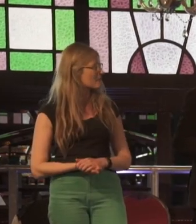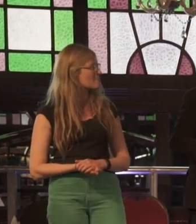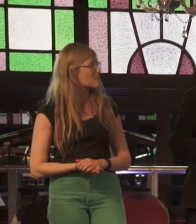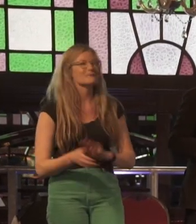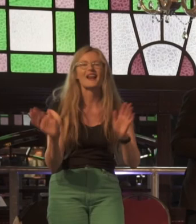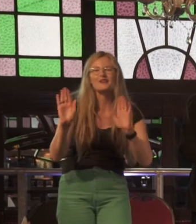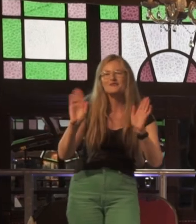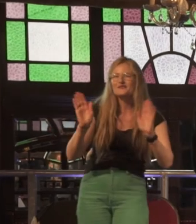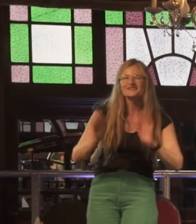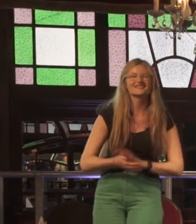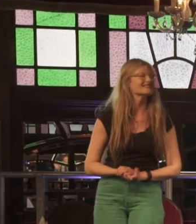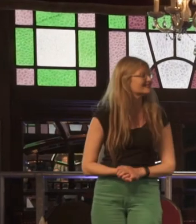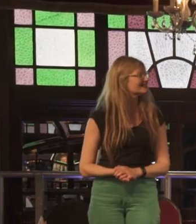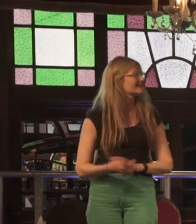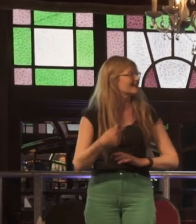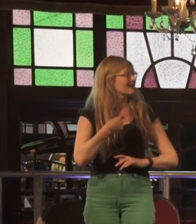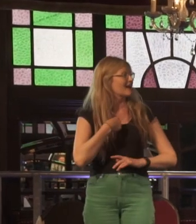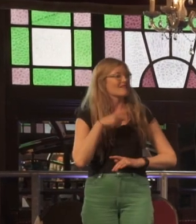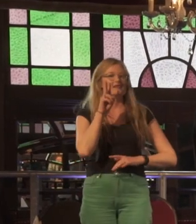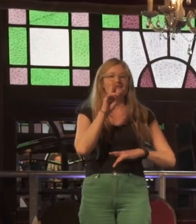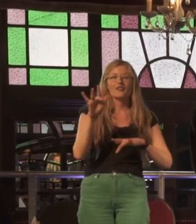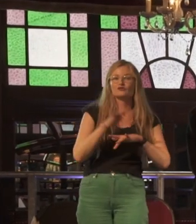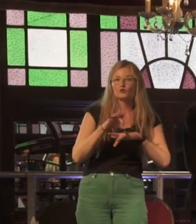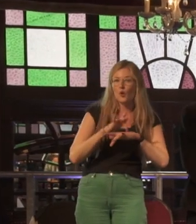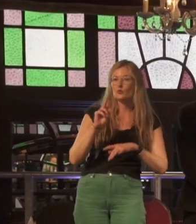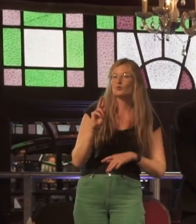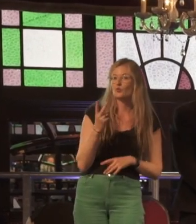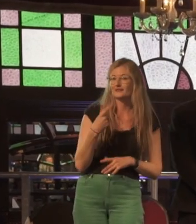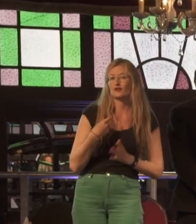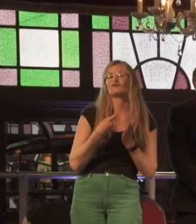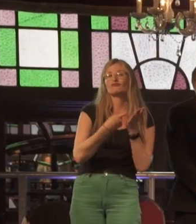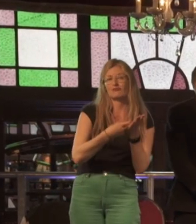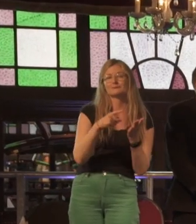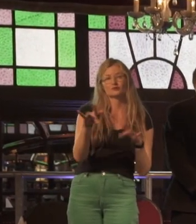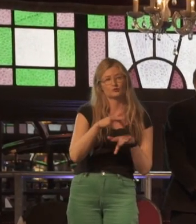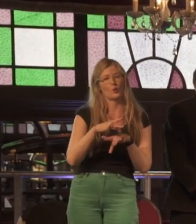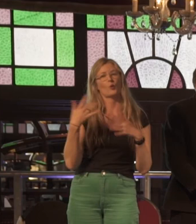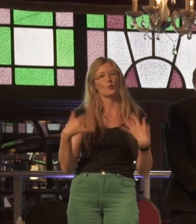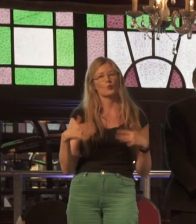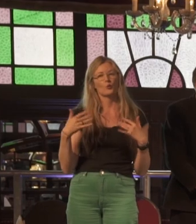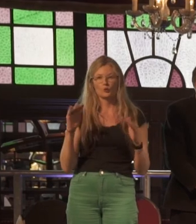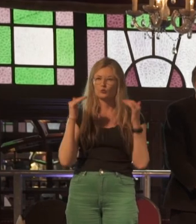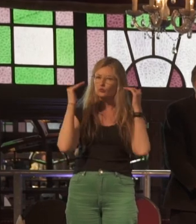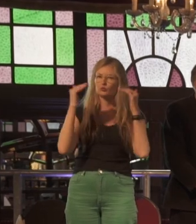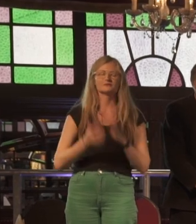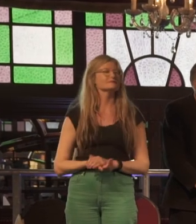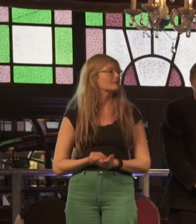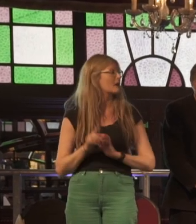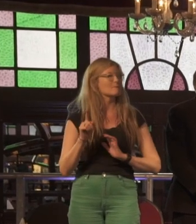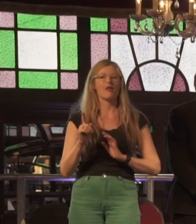: Hello. I've seen the show twice. I can recommend, it's amazing. But from the company, they'd just like to say